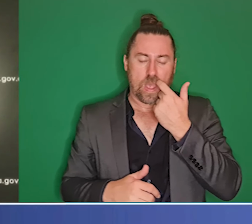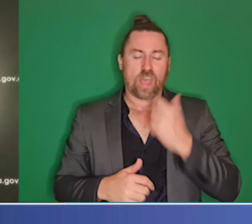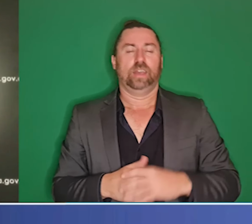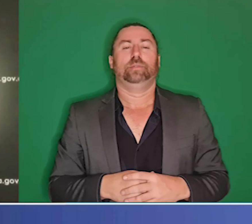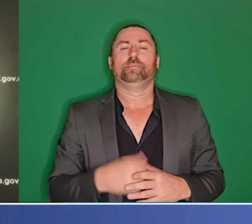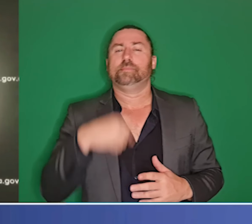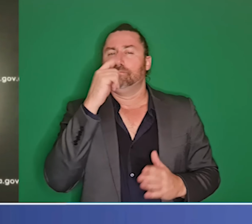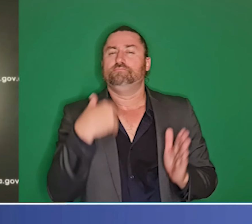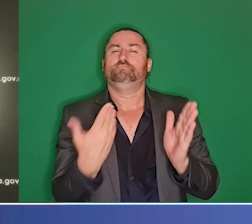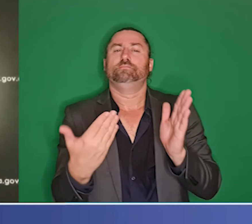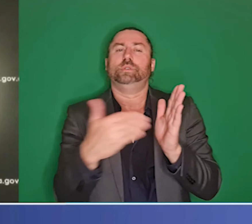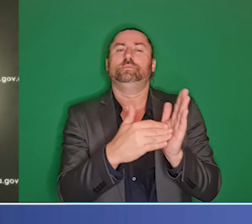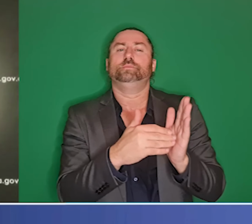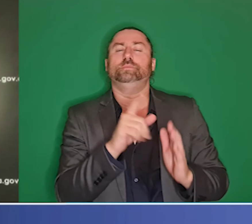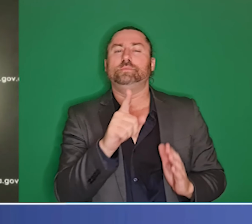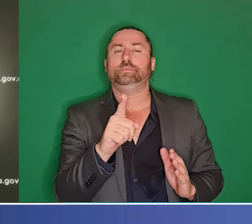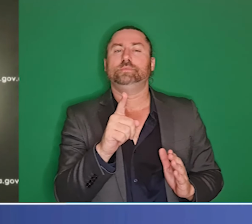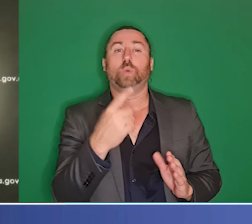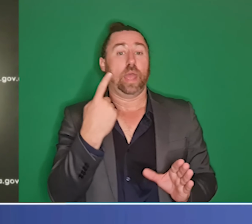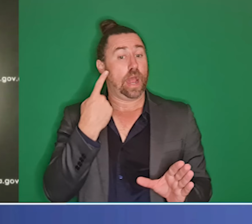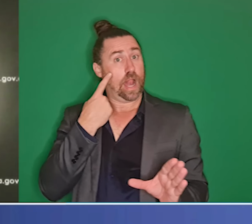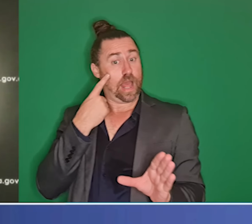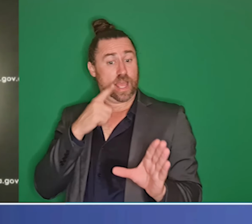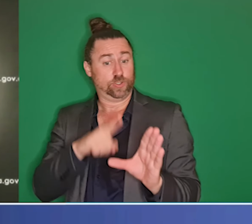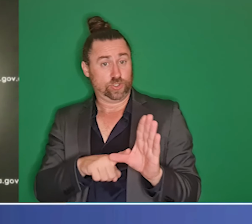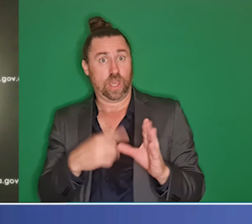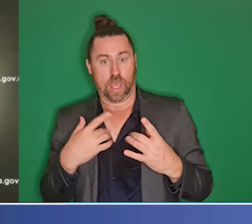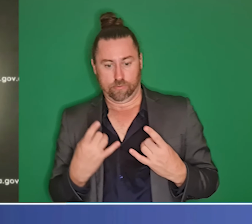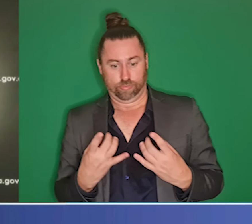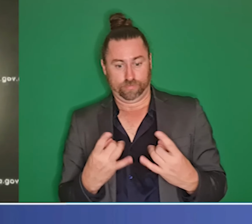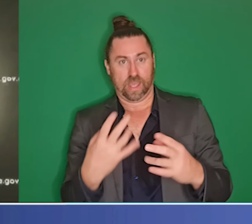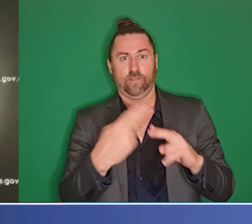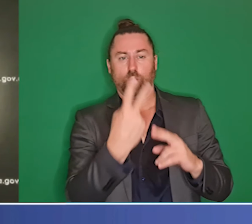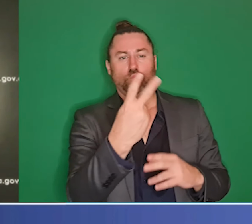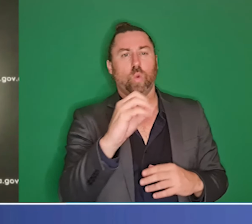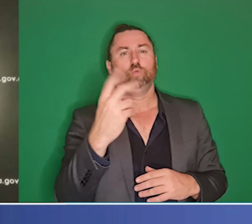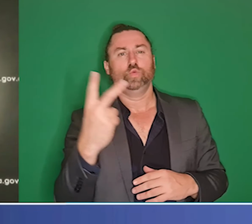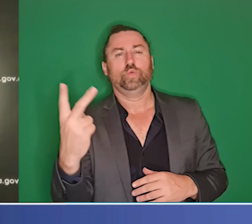last year, as we were planning for 2022 and 2023,